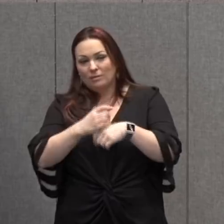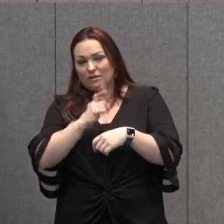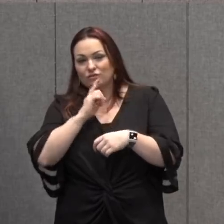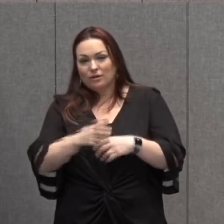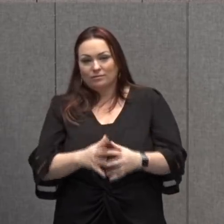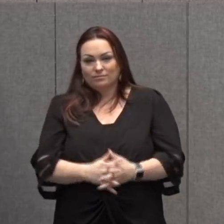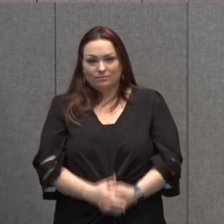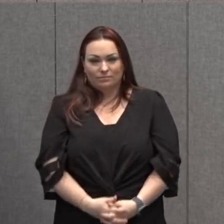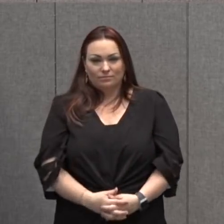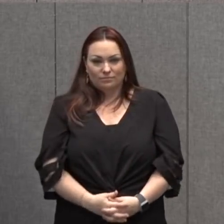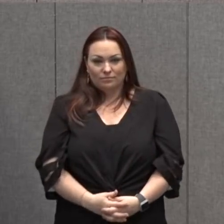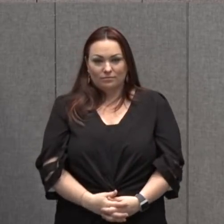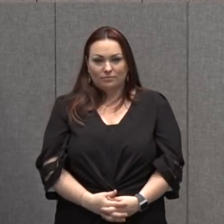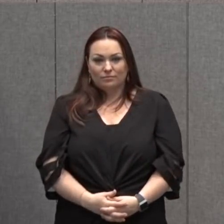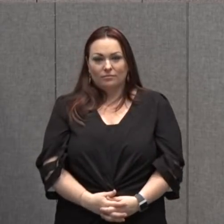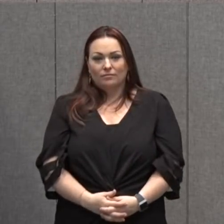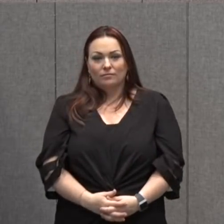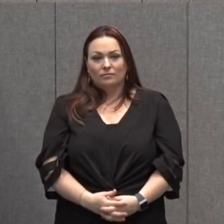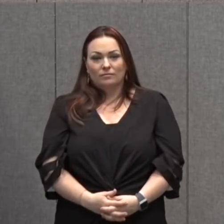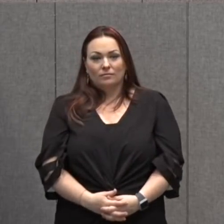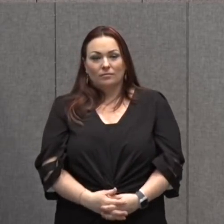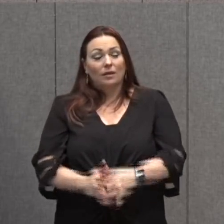So I'm gonna turn one of those over, bed.